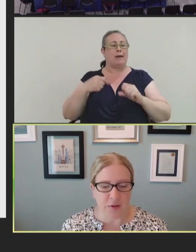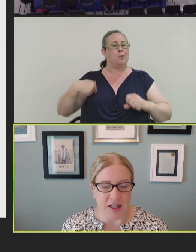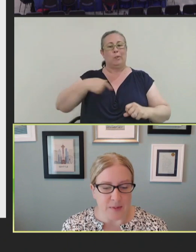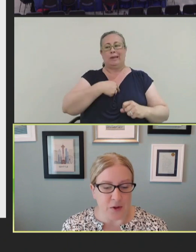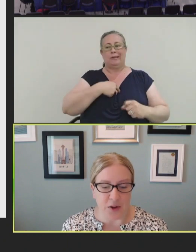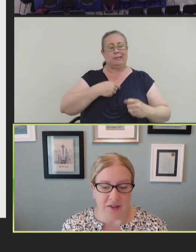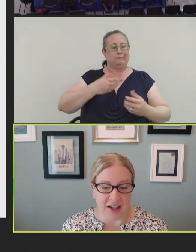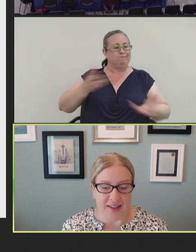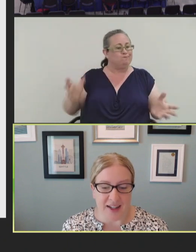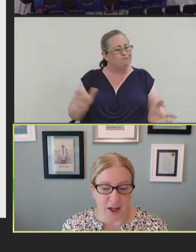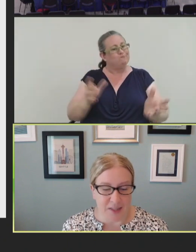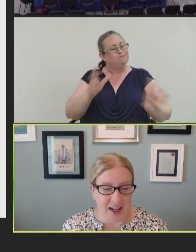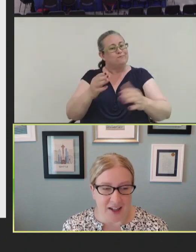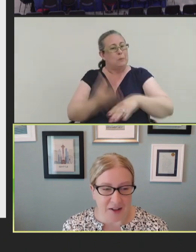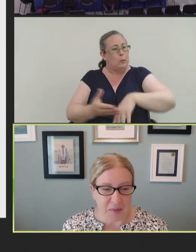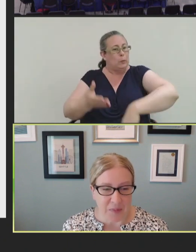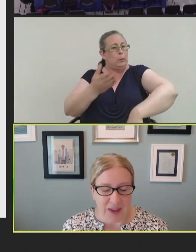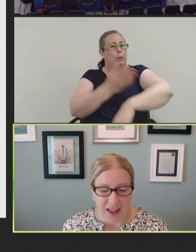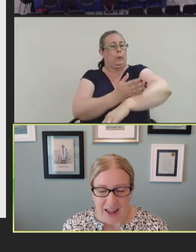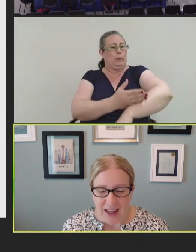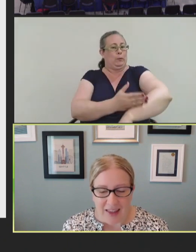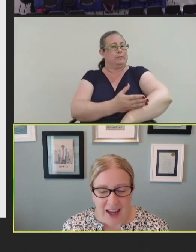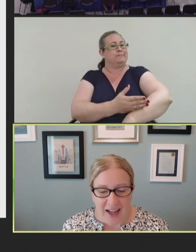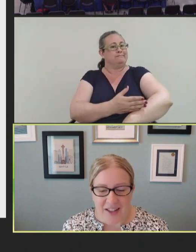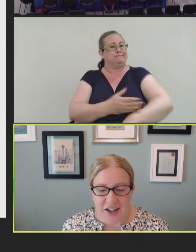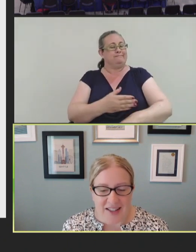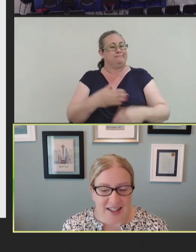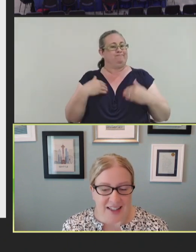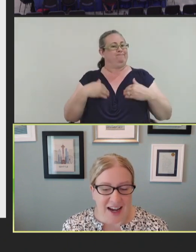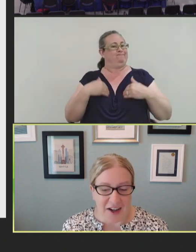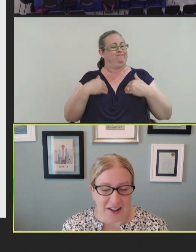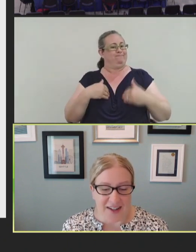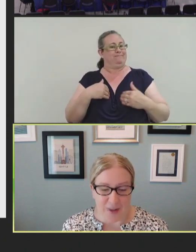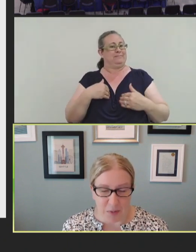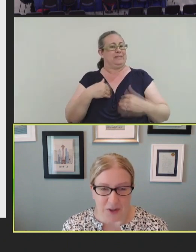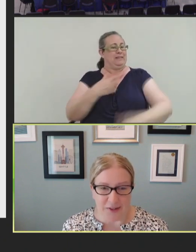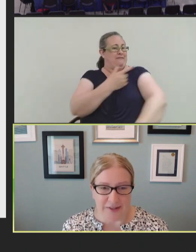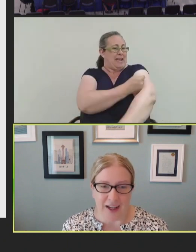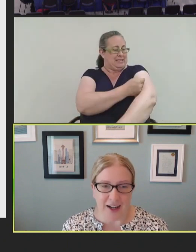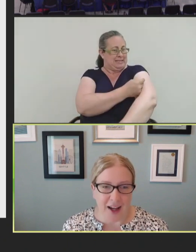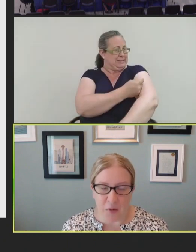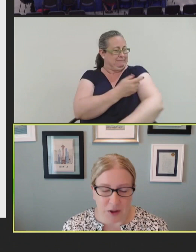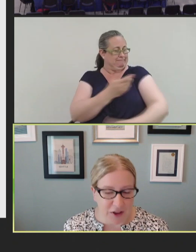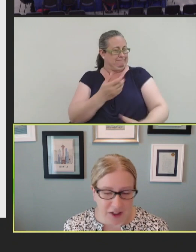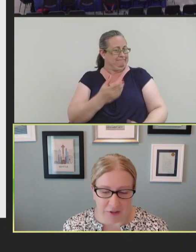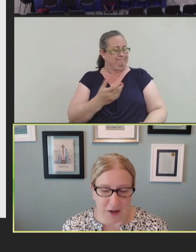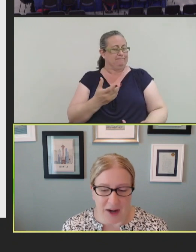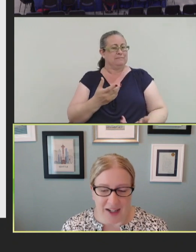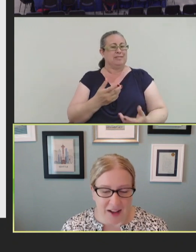respiratory vaccine uptake? The answer isn't entirely simple. And I will clarify right now